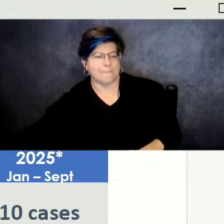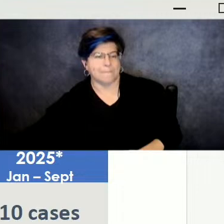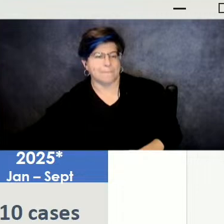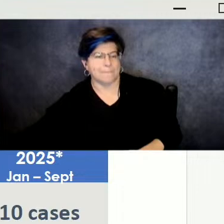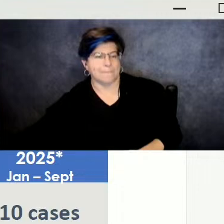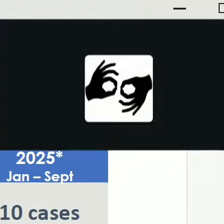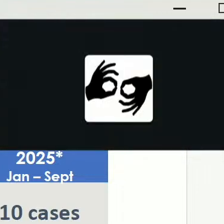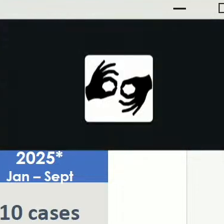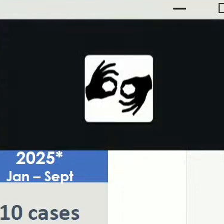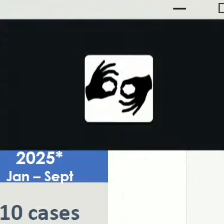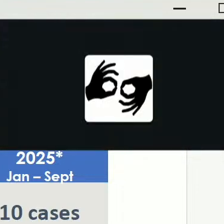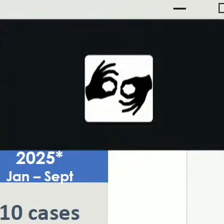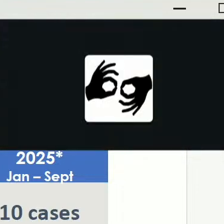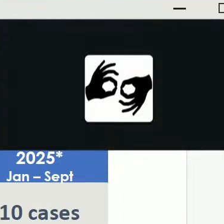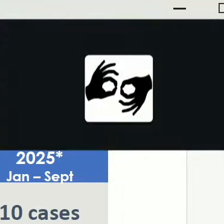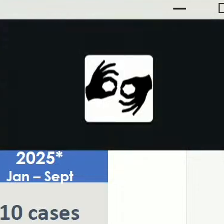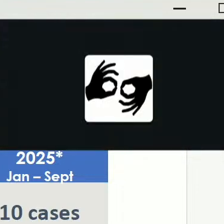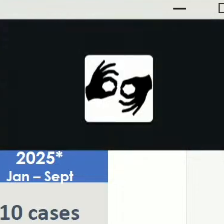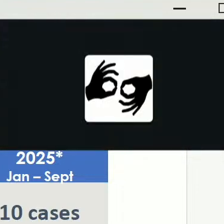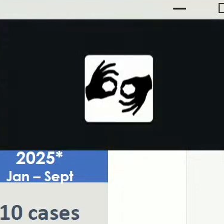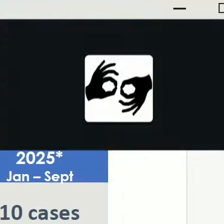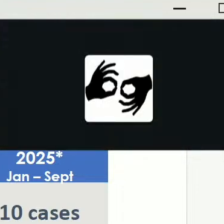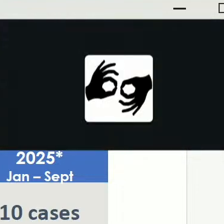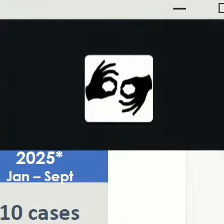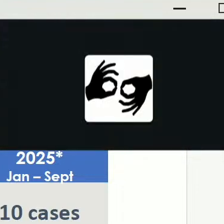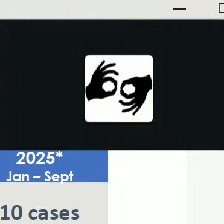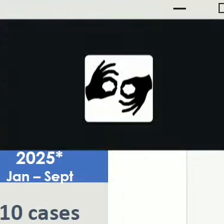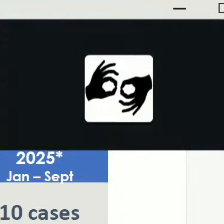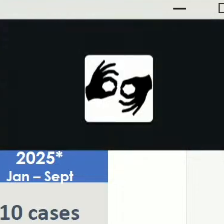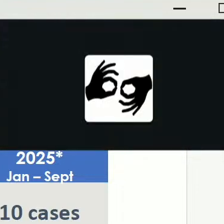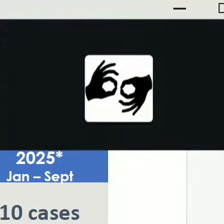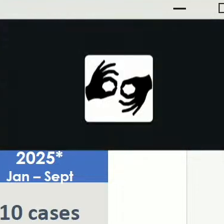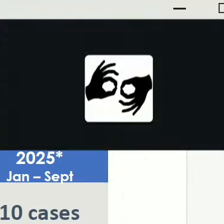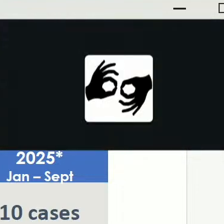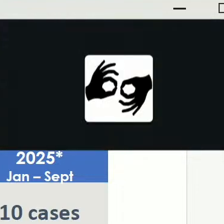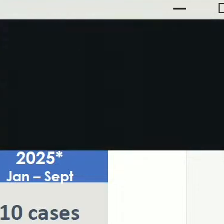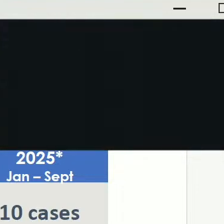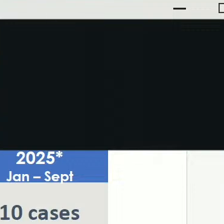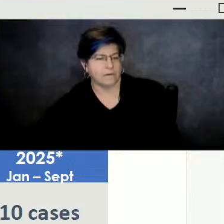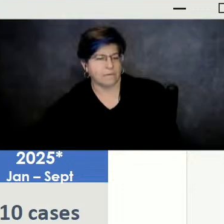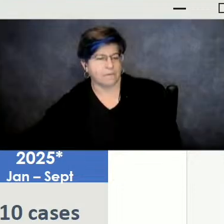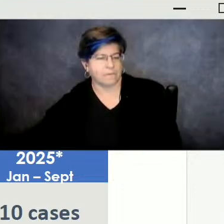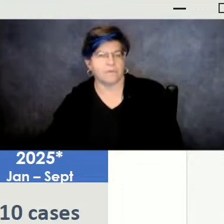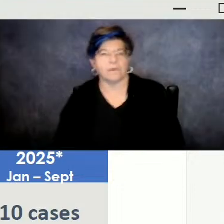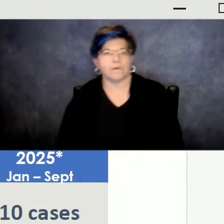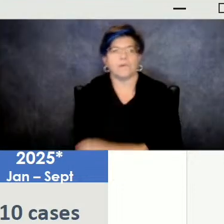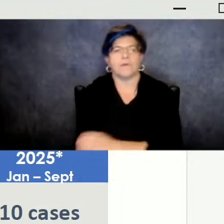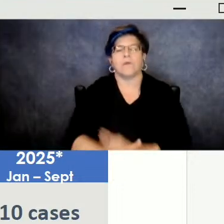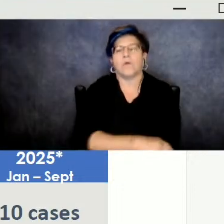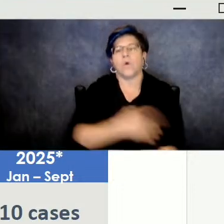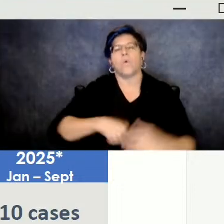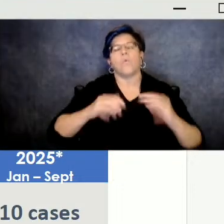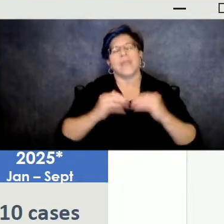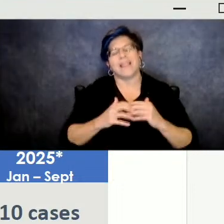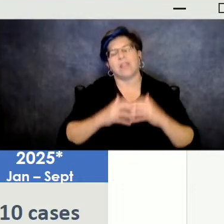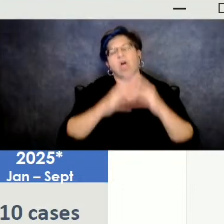TO WOMEN WHO KNEW THEY HAD SYPHILIS BUT DID NOT RECEIVE THE PROPER OR ADEQUATE